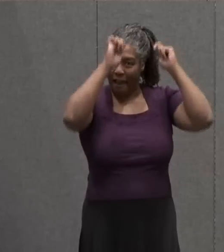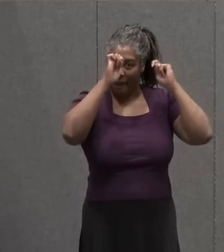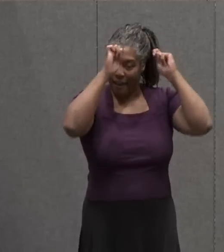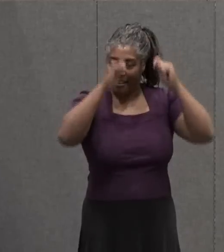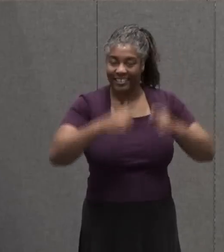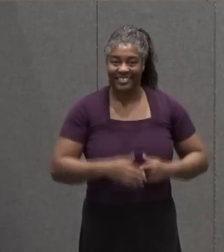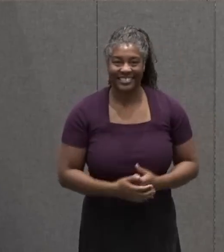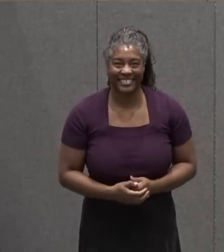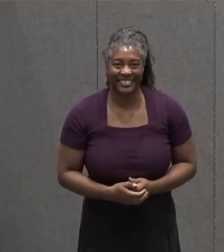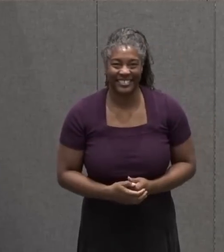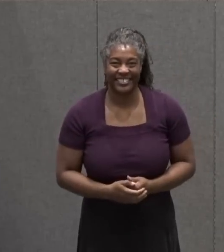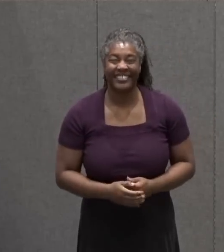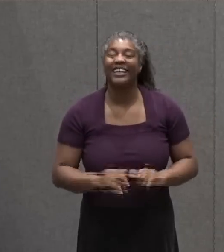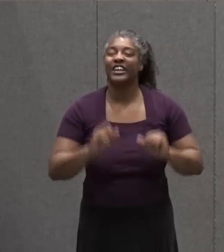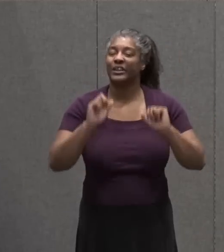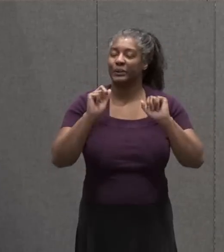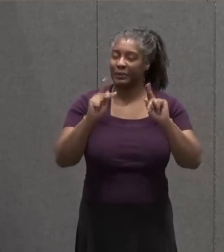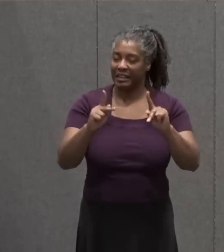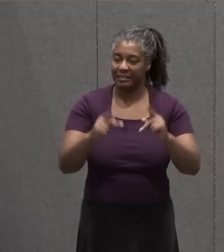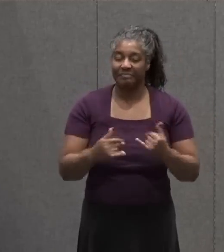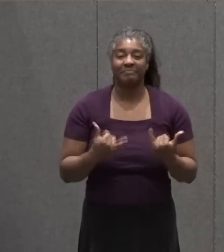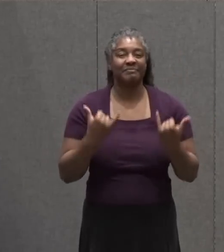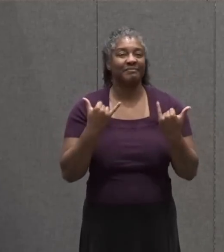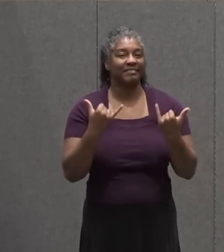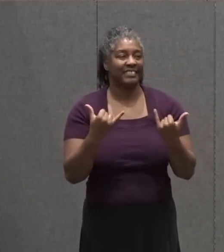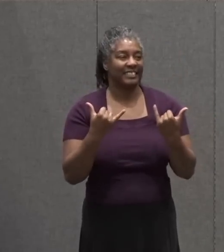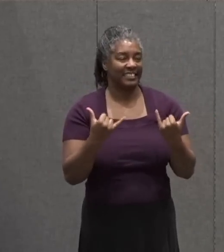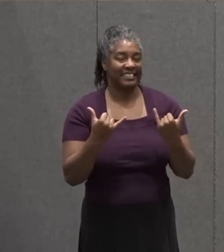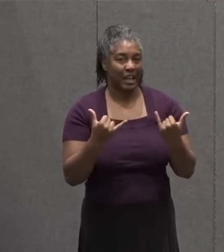Okay, this time let's say it together, ready?